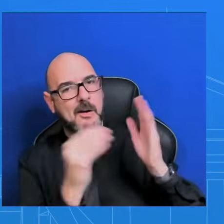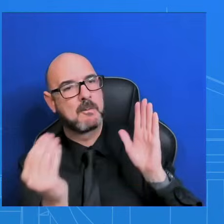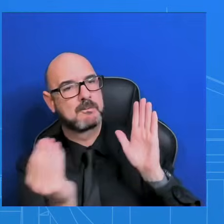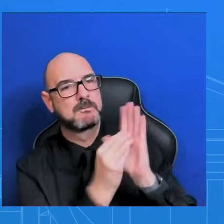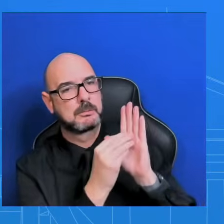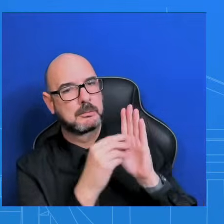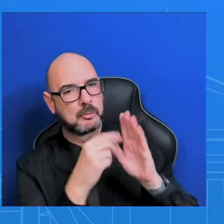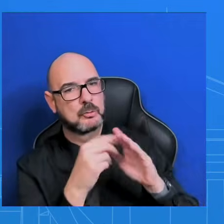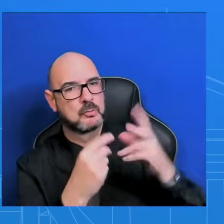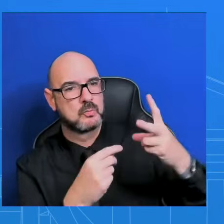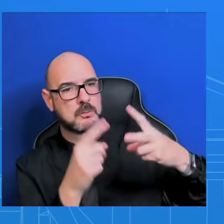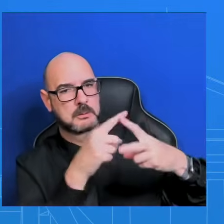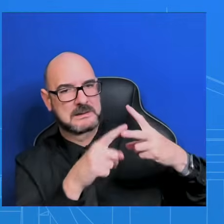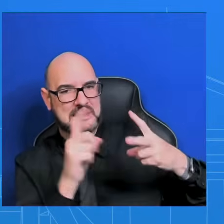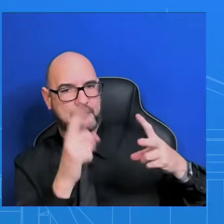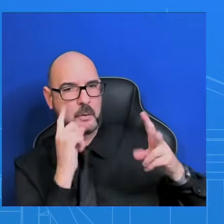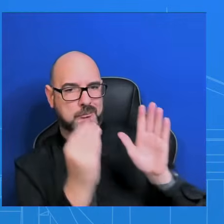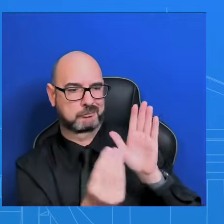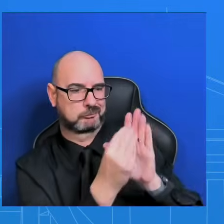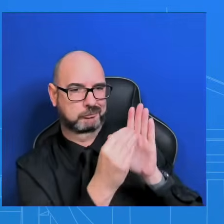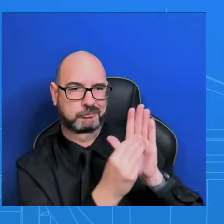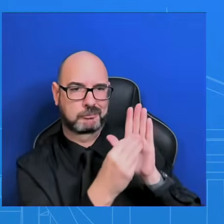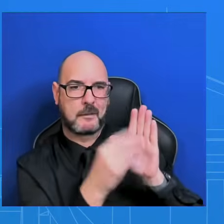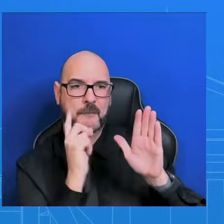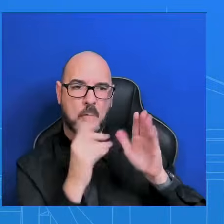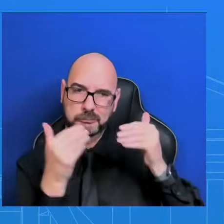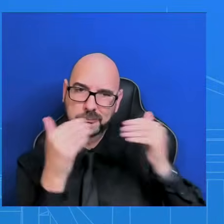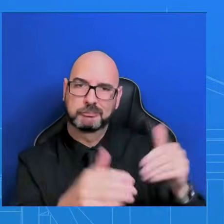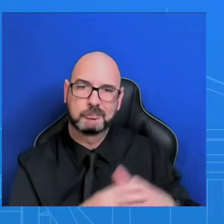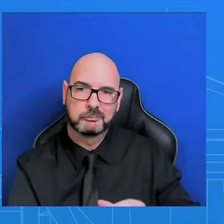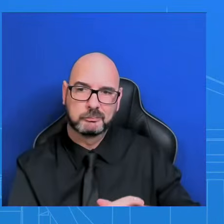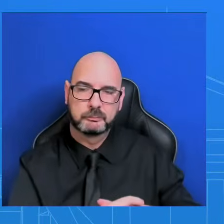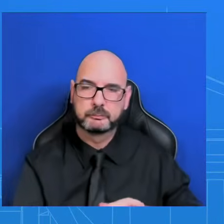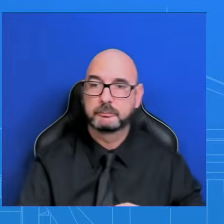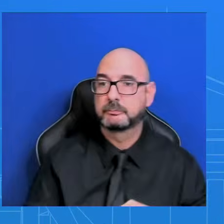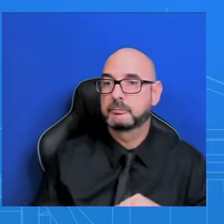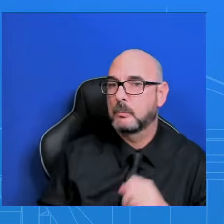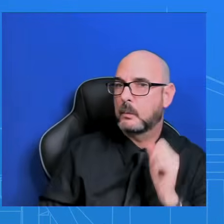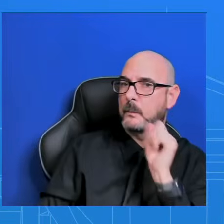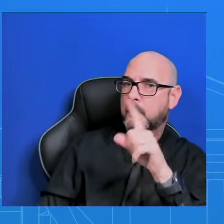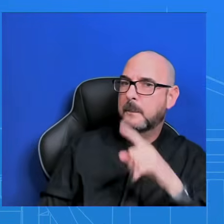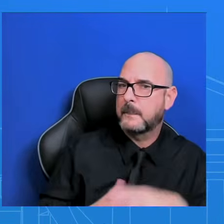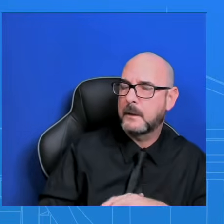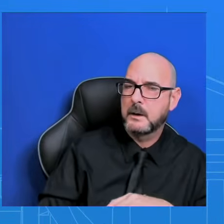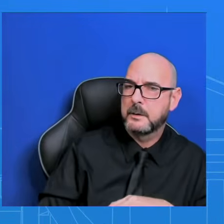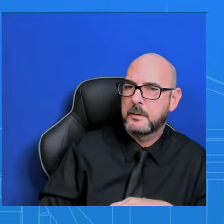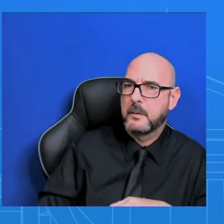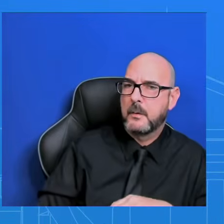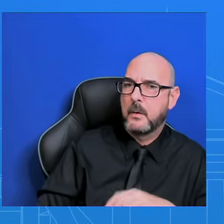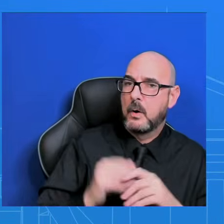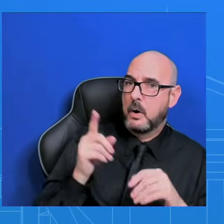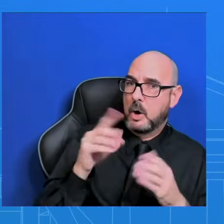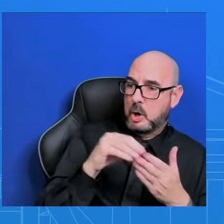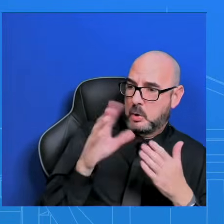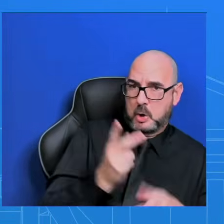There has been some Republican criticism from people like Senator Bill Cassidy, Congresswoman Virginia Foxx, specifically saying that the President